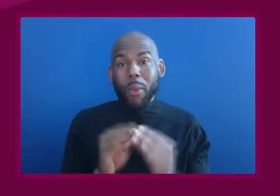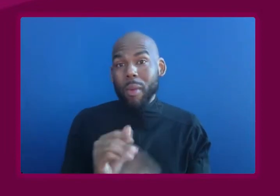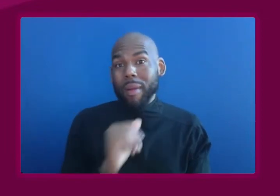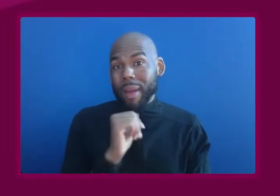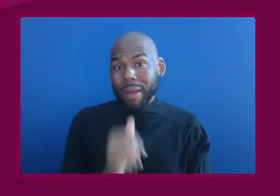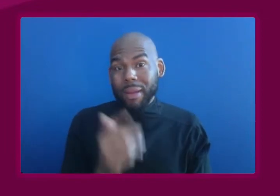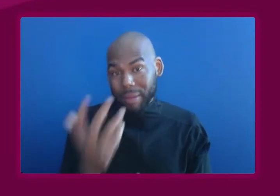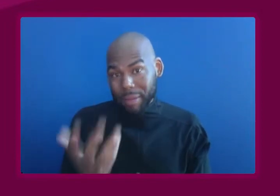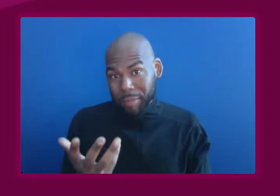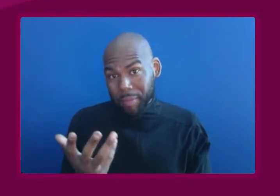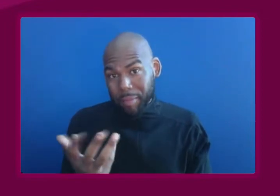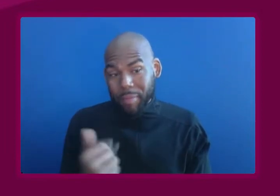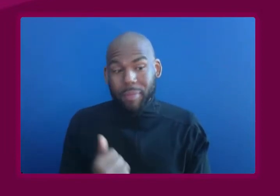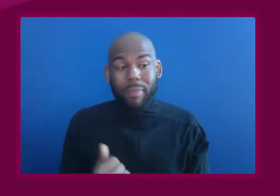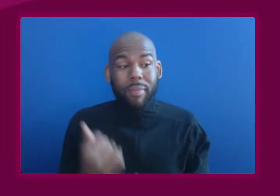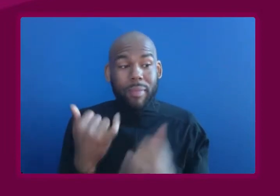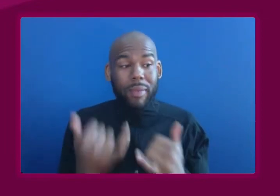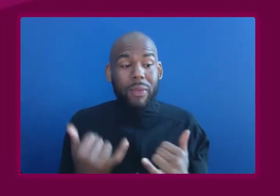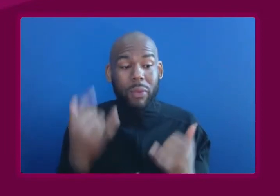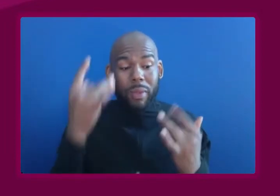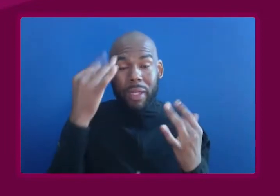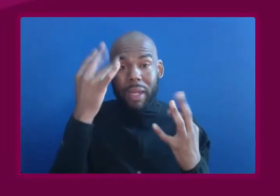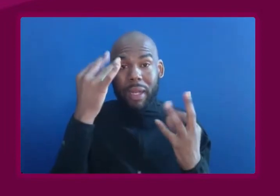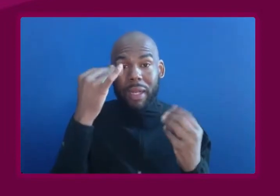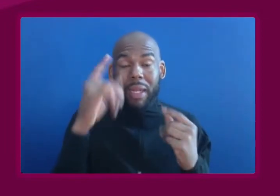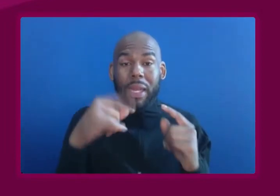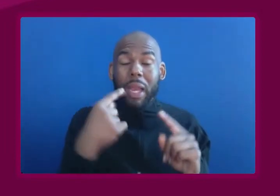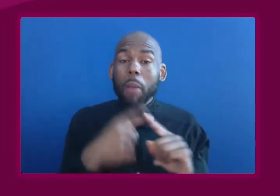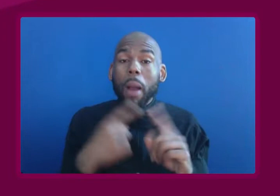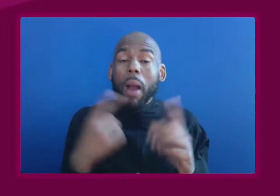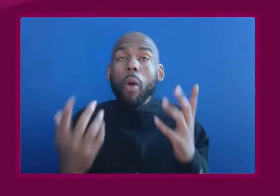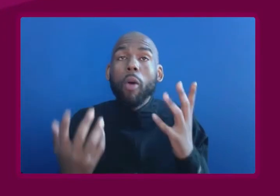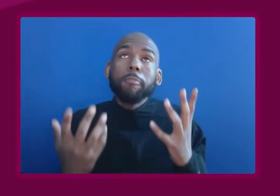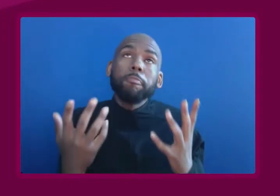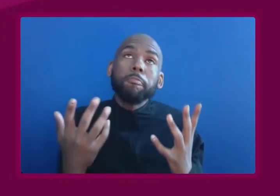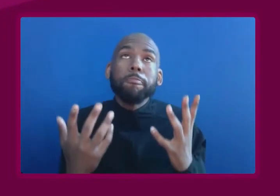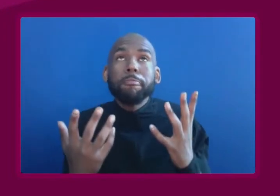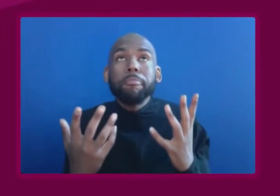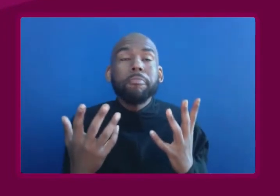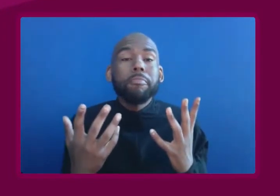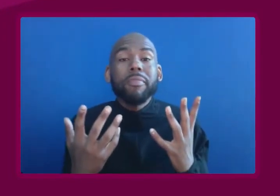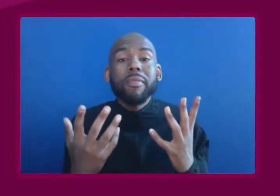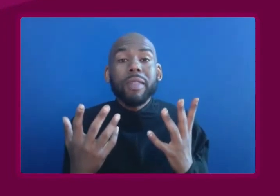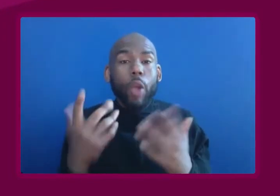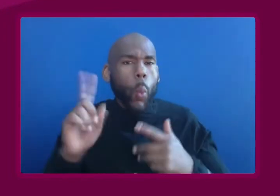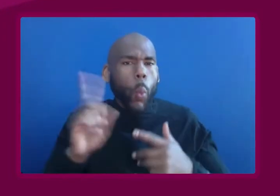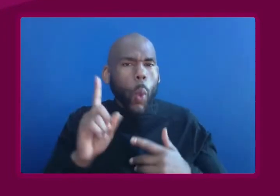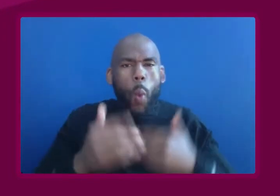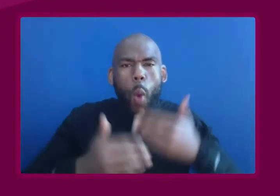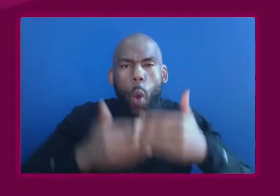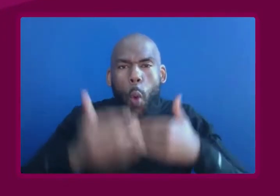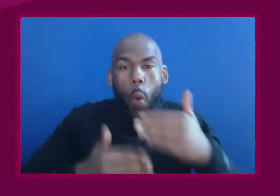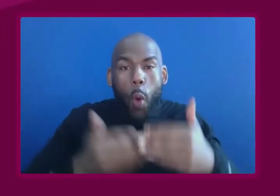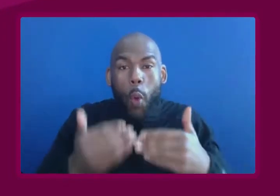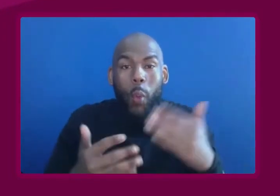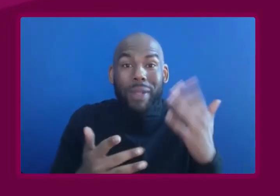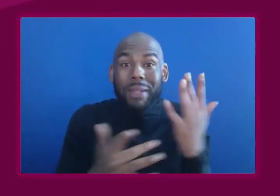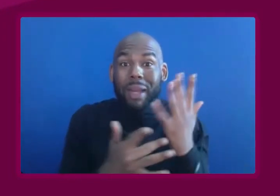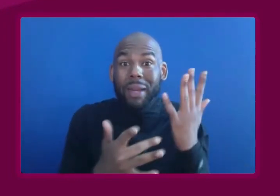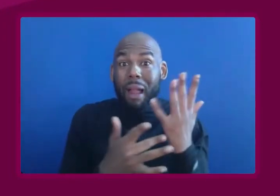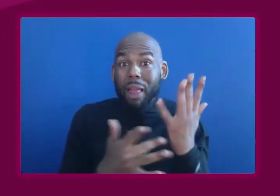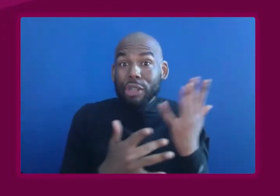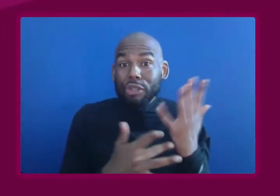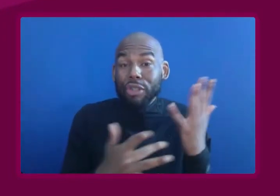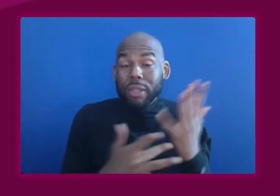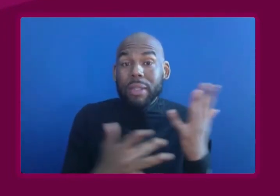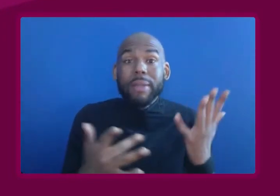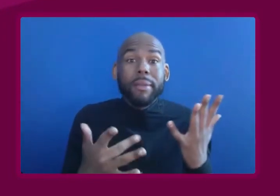And as we think about what it, or where we are going in general with regard to technology,